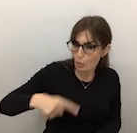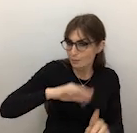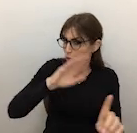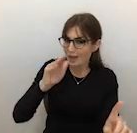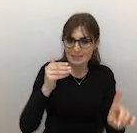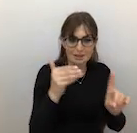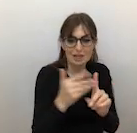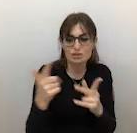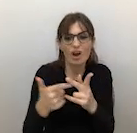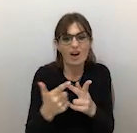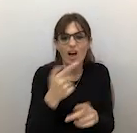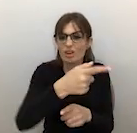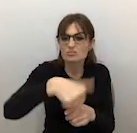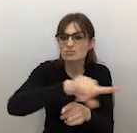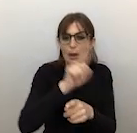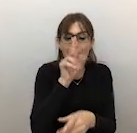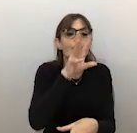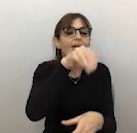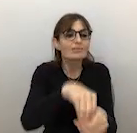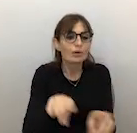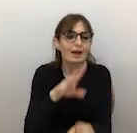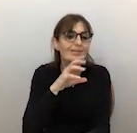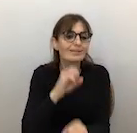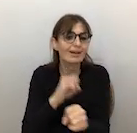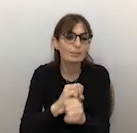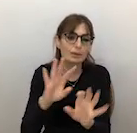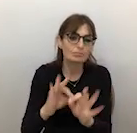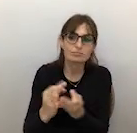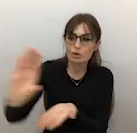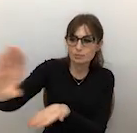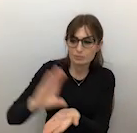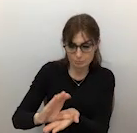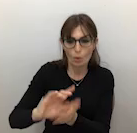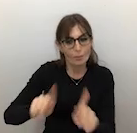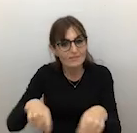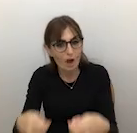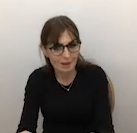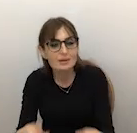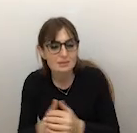or expectations of other stakeholders, such as government funding bodies or grant providers,